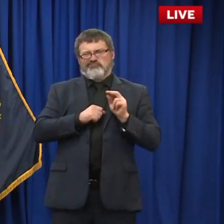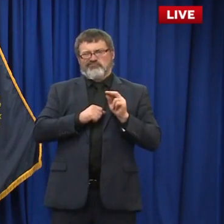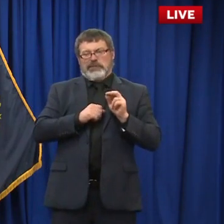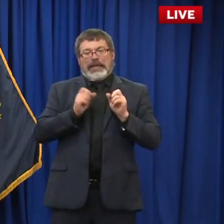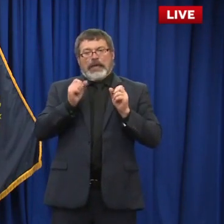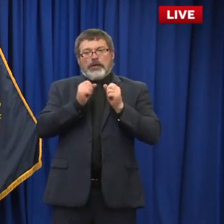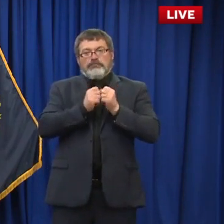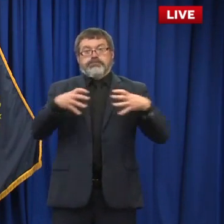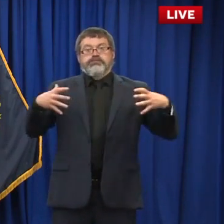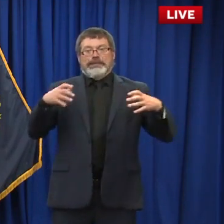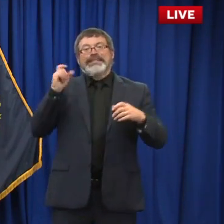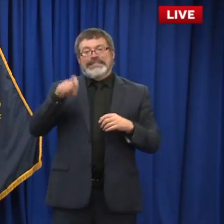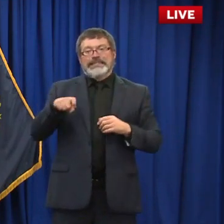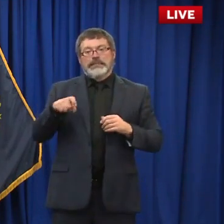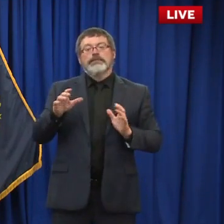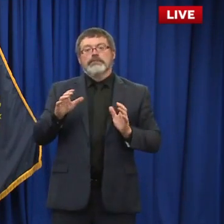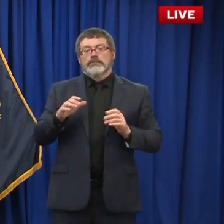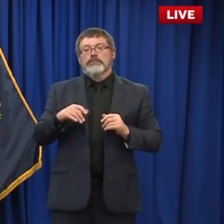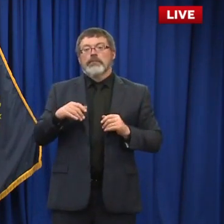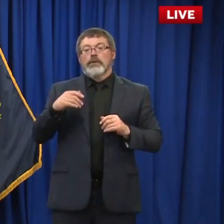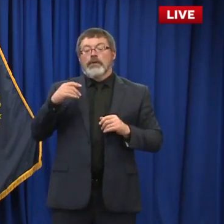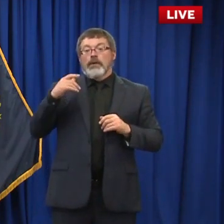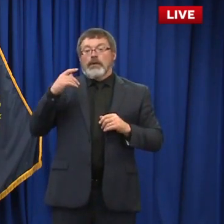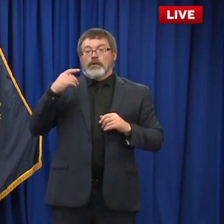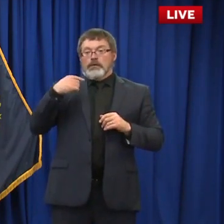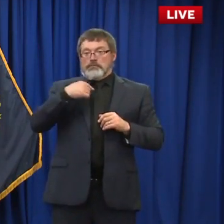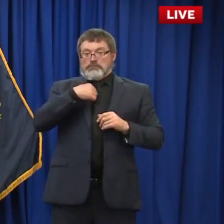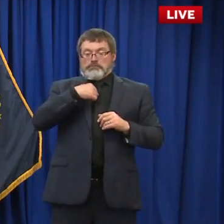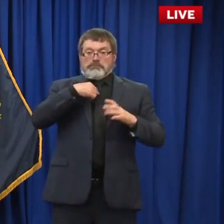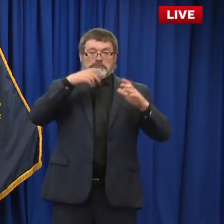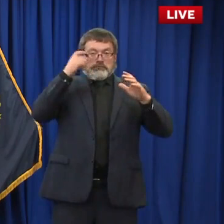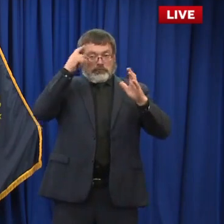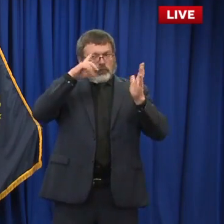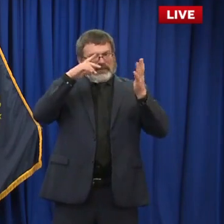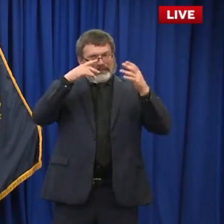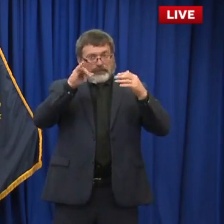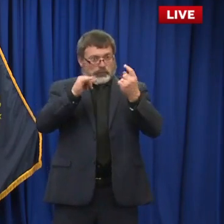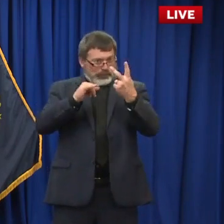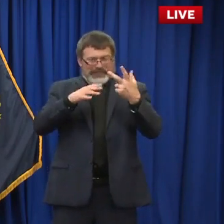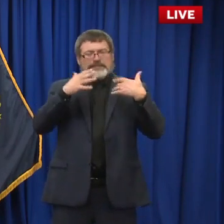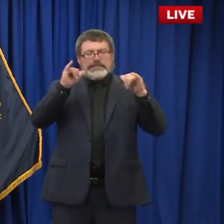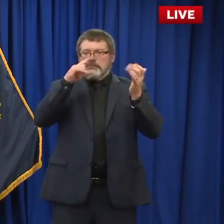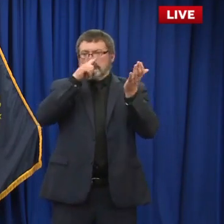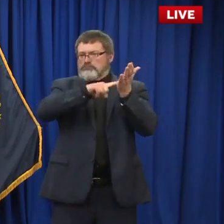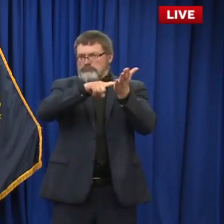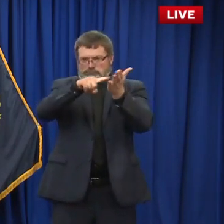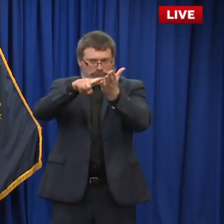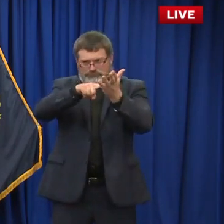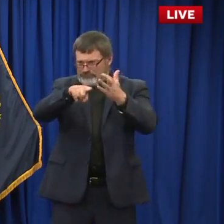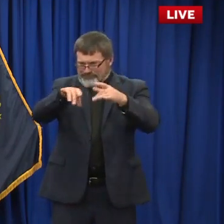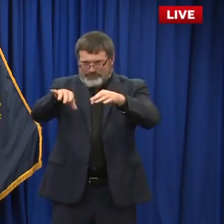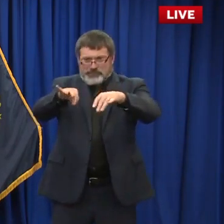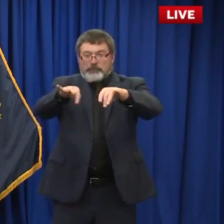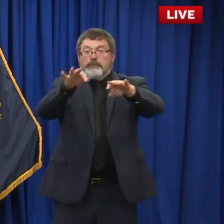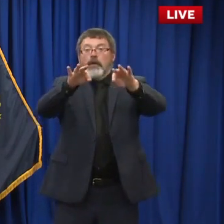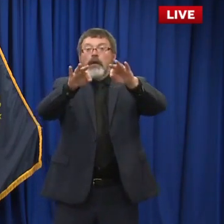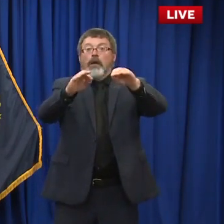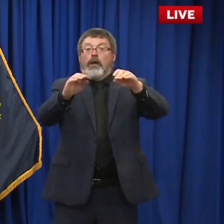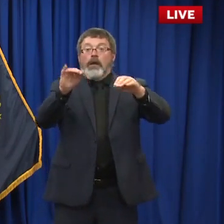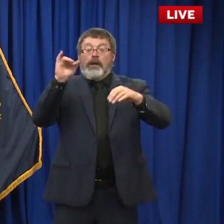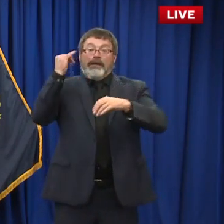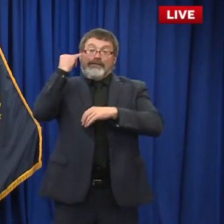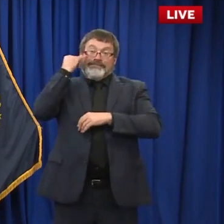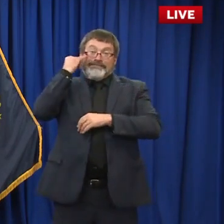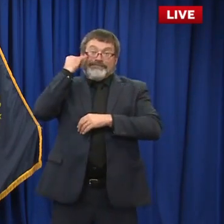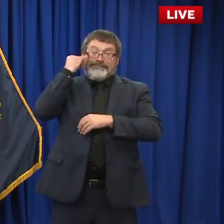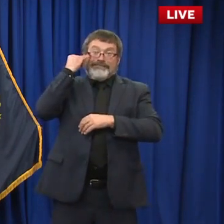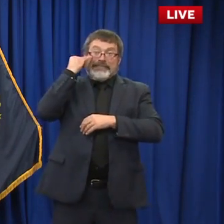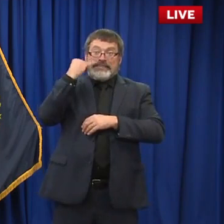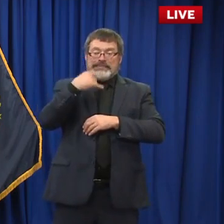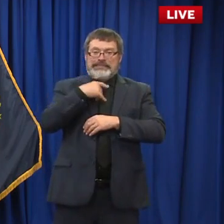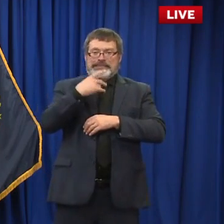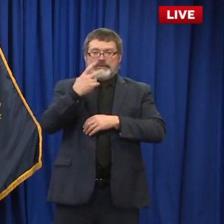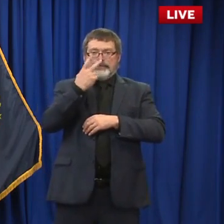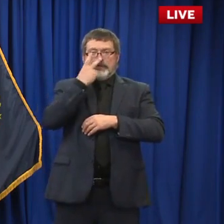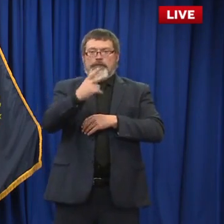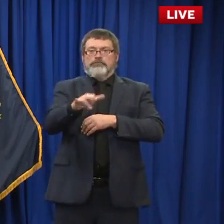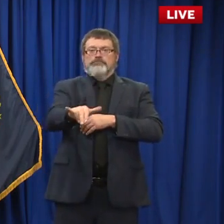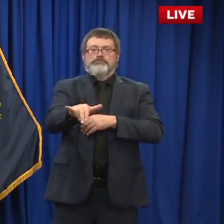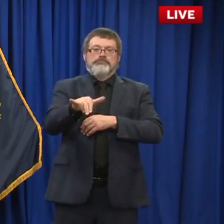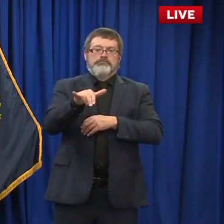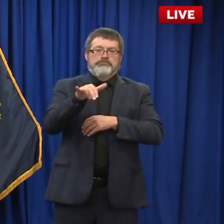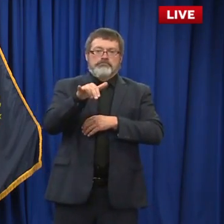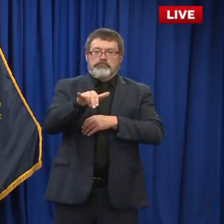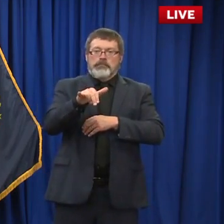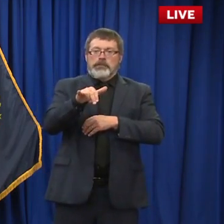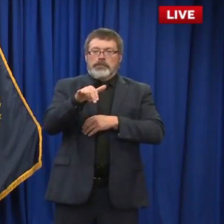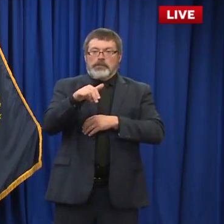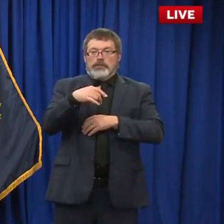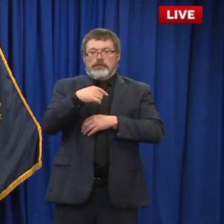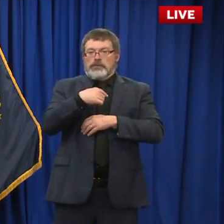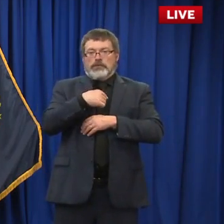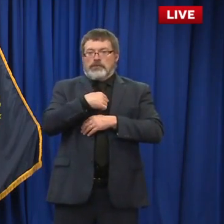BUT WHAT I CAN TELL YOU IS THAT THROUGH THE DISEASE INVESTIGATION, AND THROUGH THE INFECTION INVESTIGATION, IF WE GET TO A POINT WHERE WE -- THROUGH OUR CONTACT TRACING,